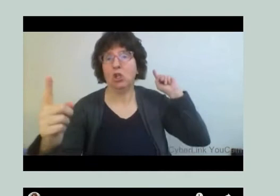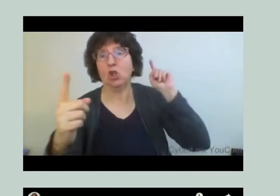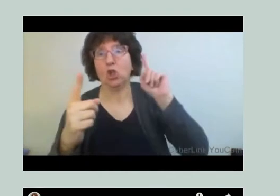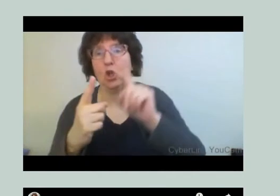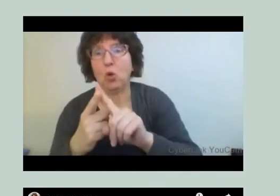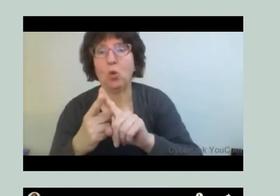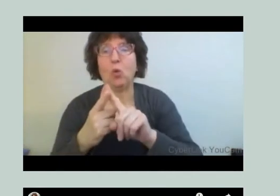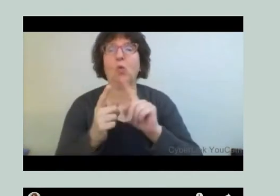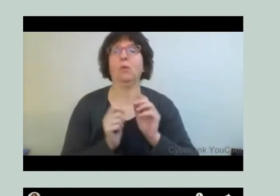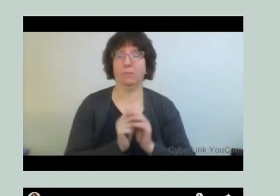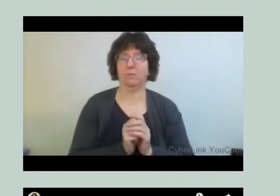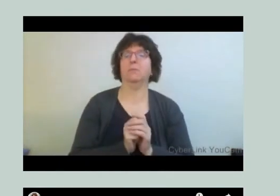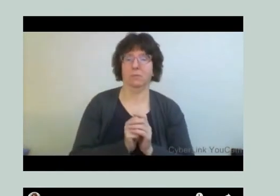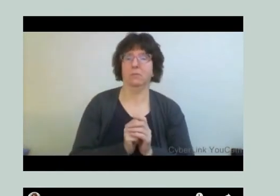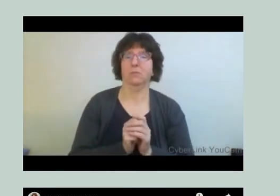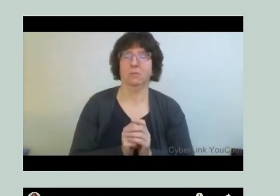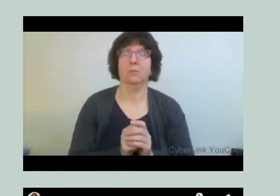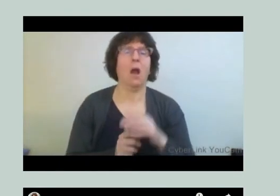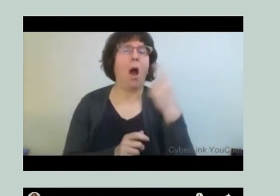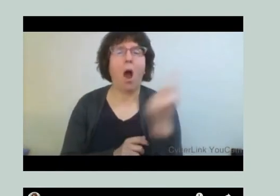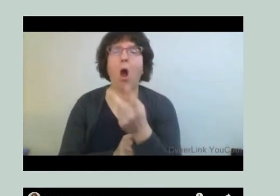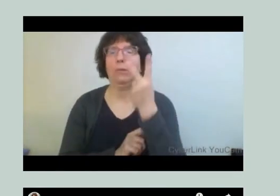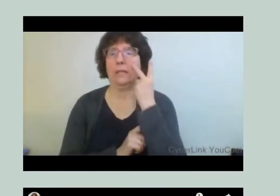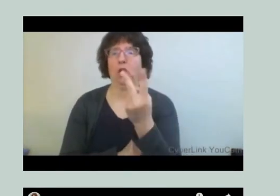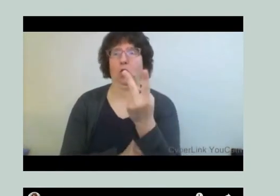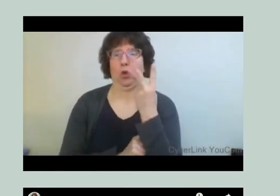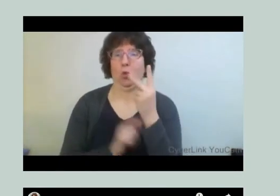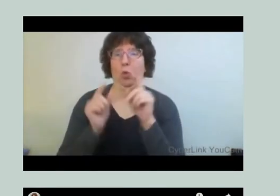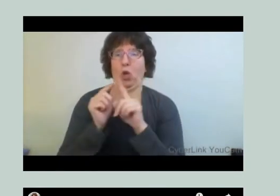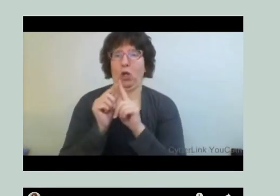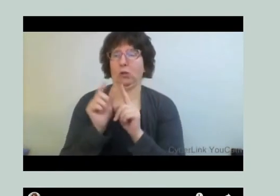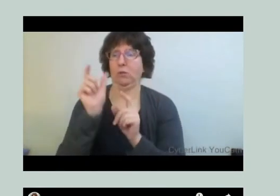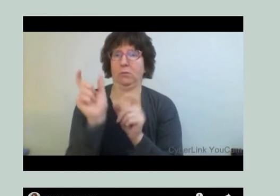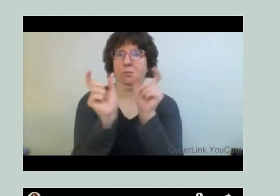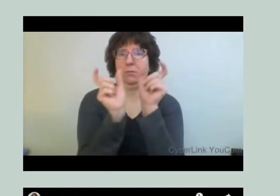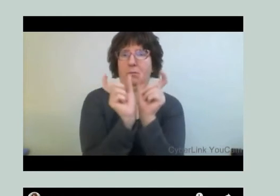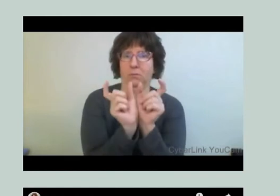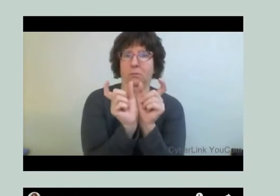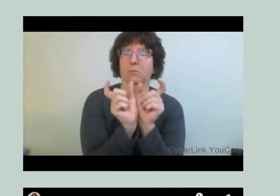Those are the kinds of words that are called 'prepositions.'